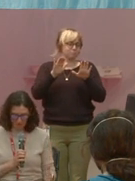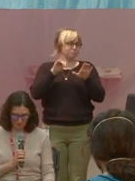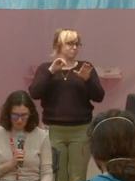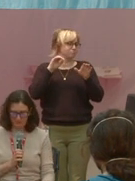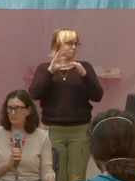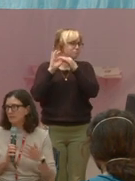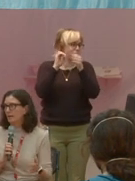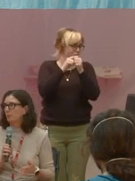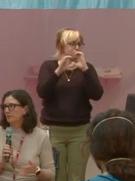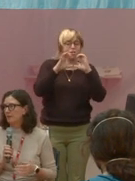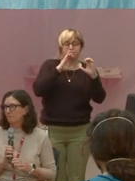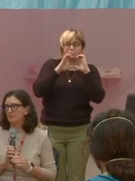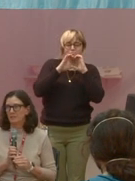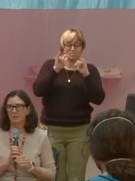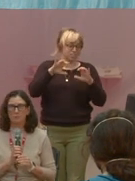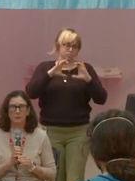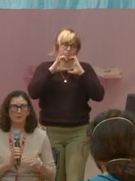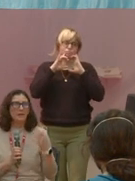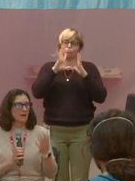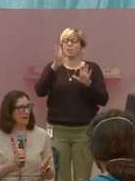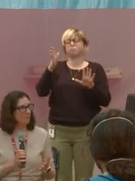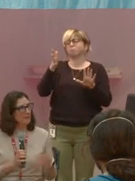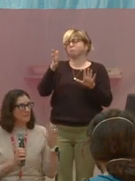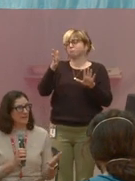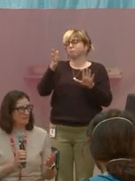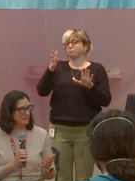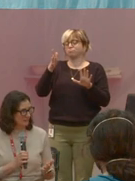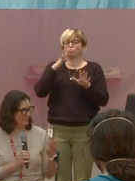our conversations, and I hope this conversation will extend it